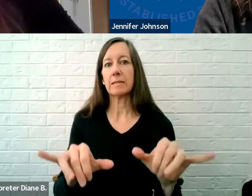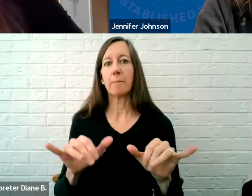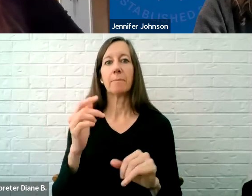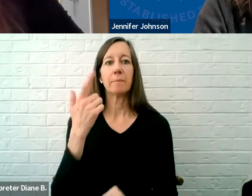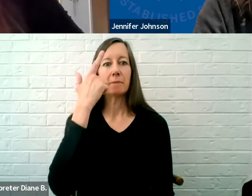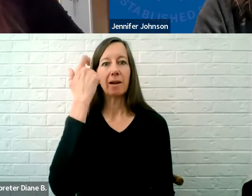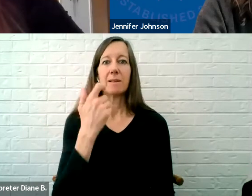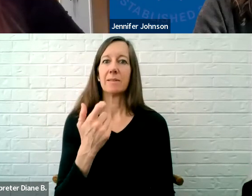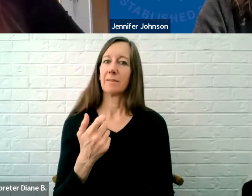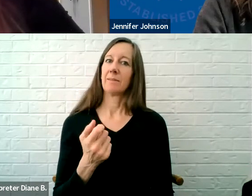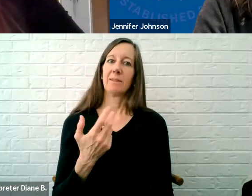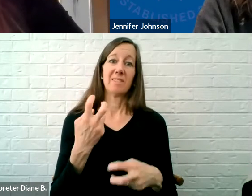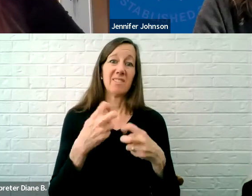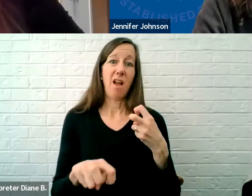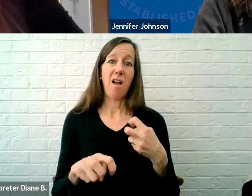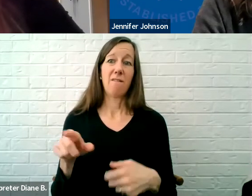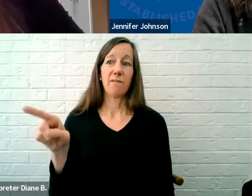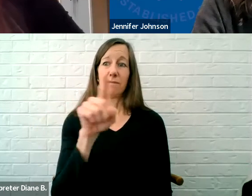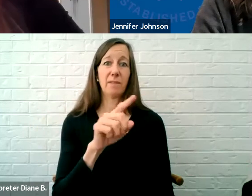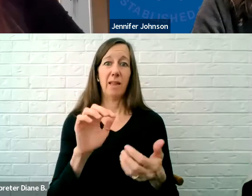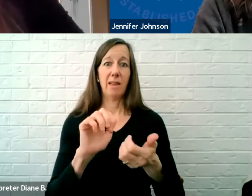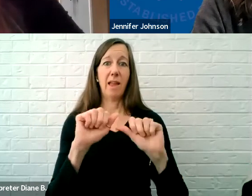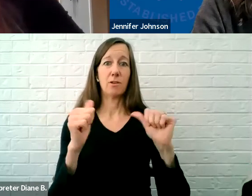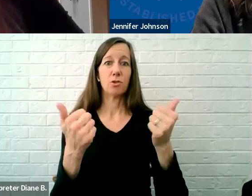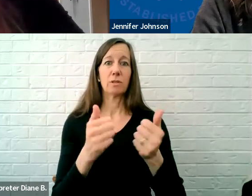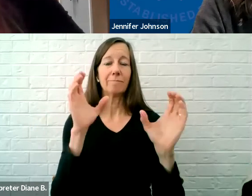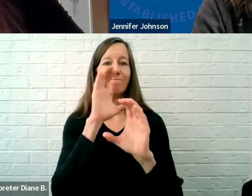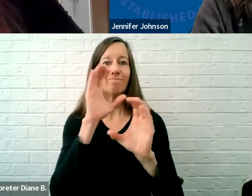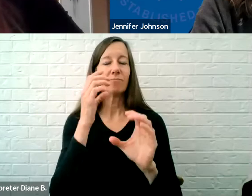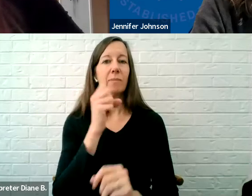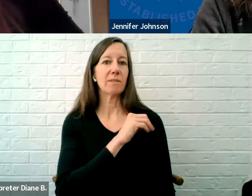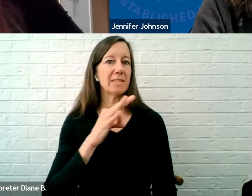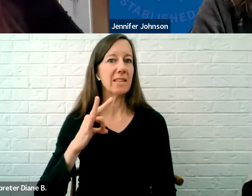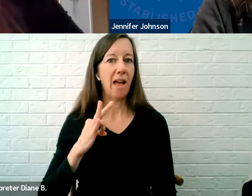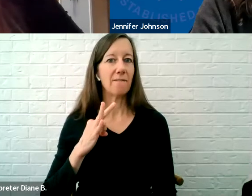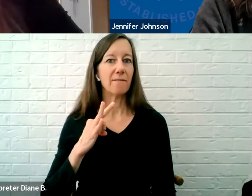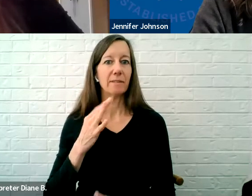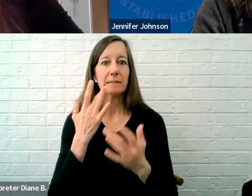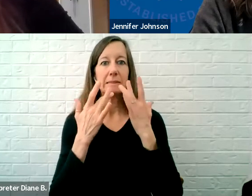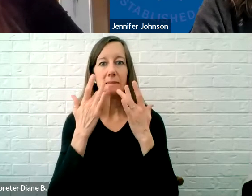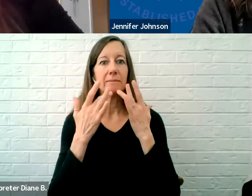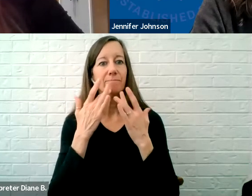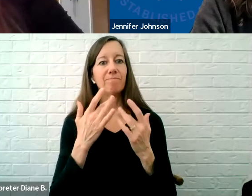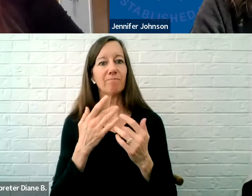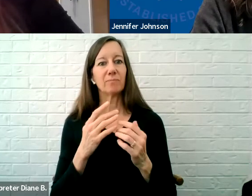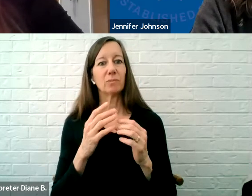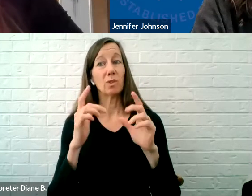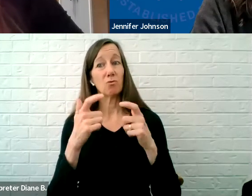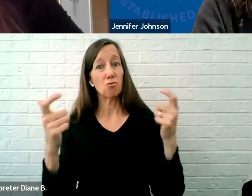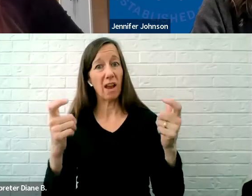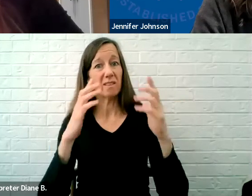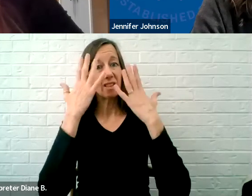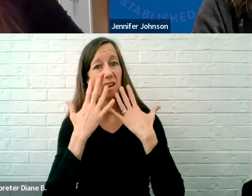and it is with great sadness I say that it very so much that people just don't can't